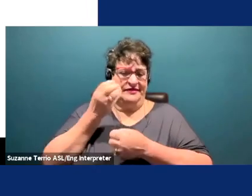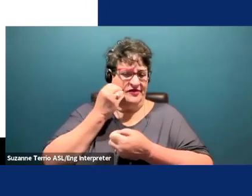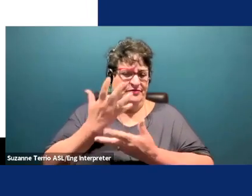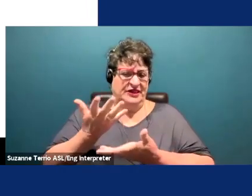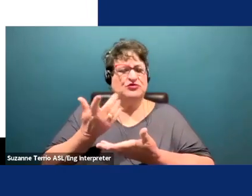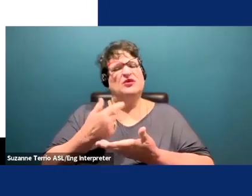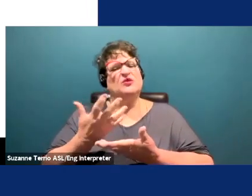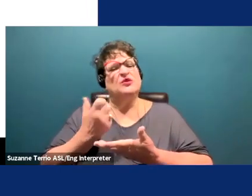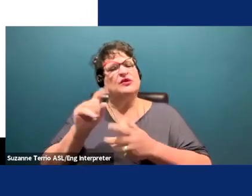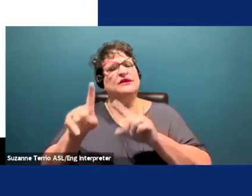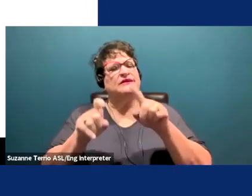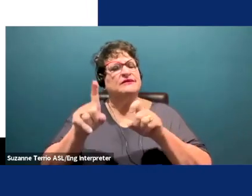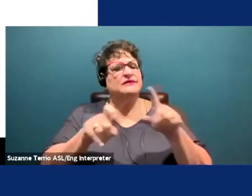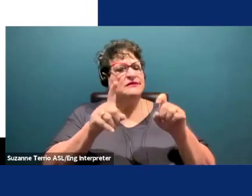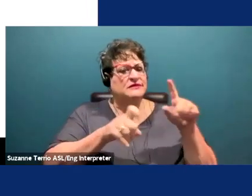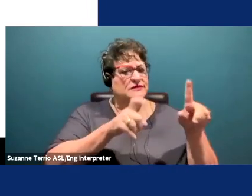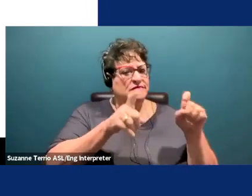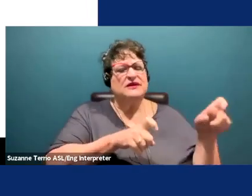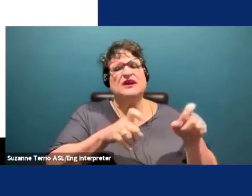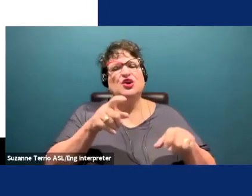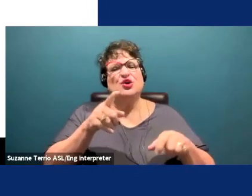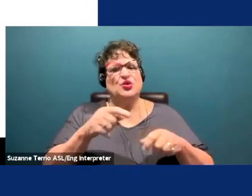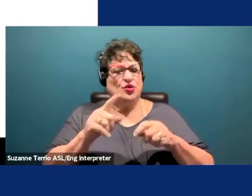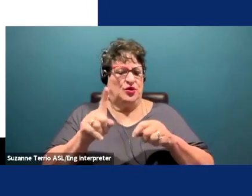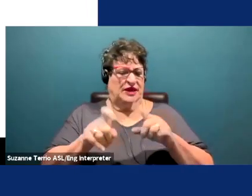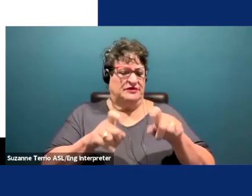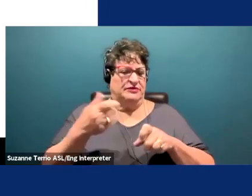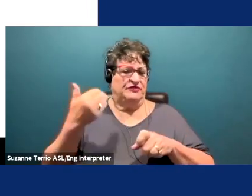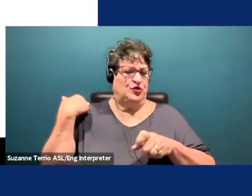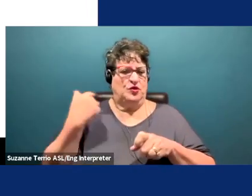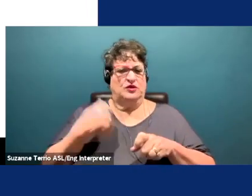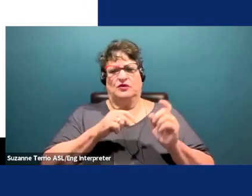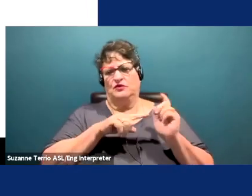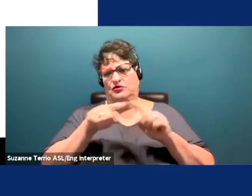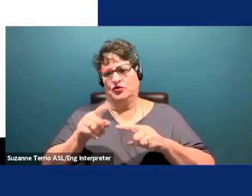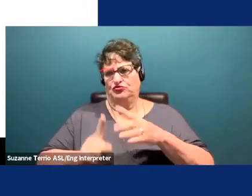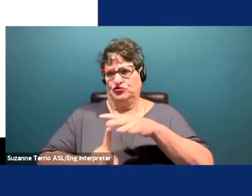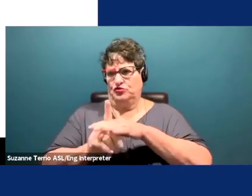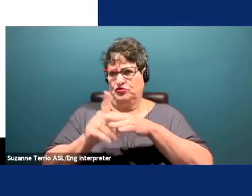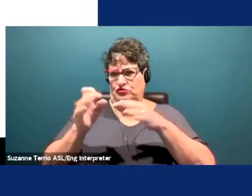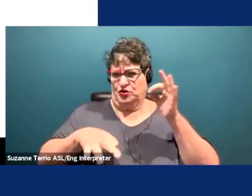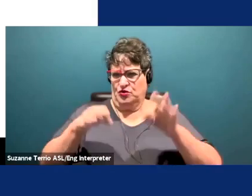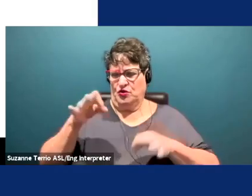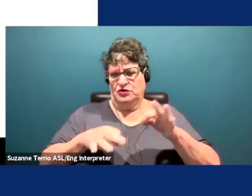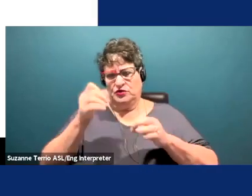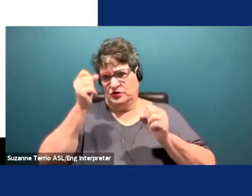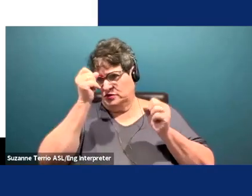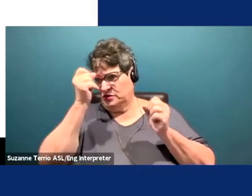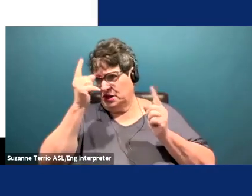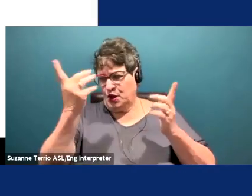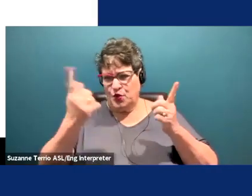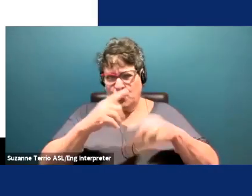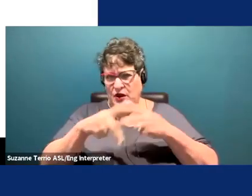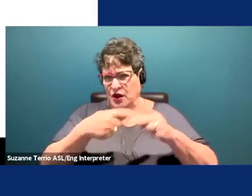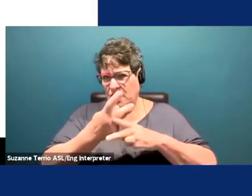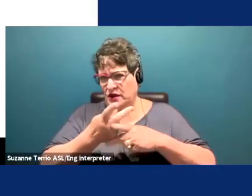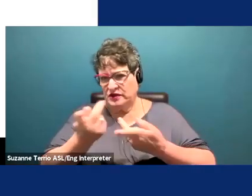that we were asking before so we can come to court and have a bit more of an understanding of what we might want the services to look like. So again, asking all the